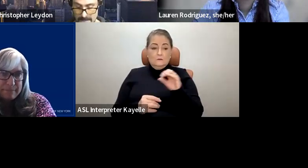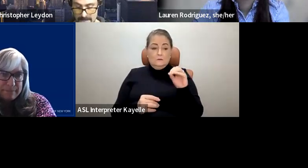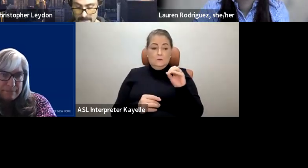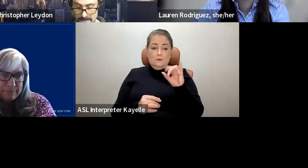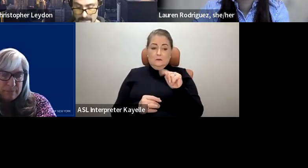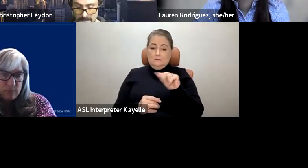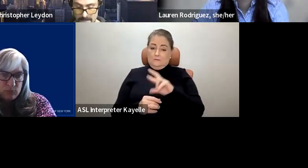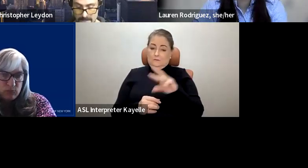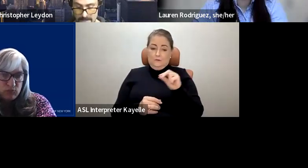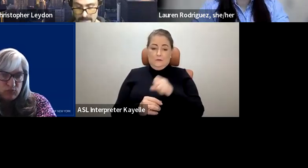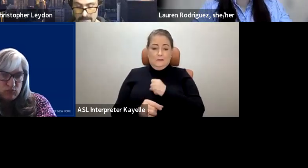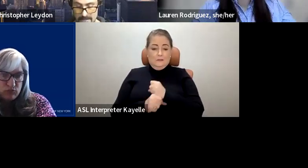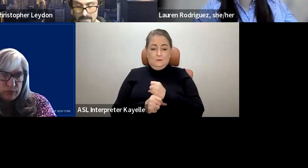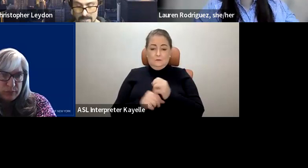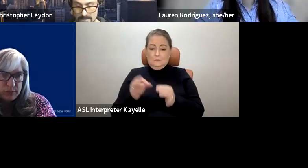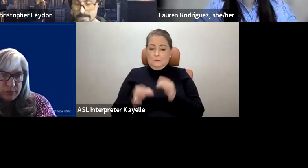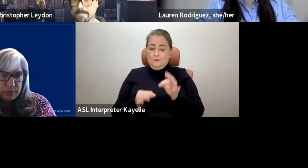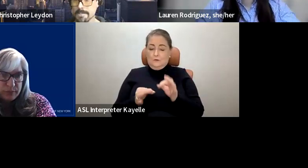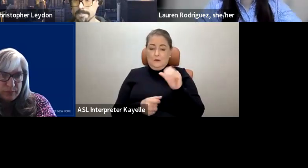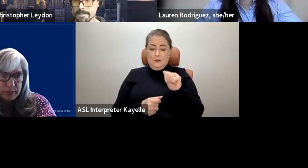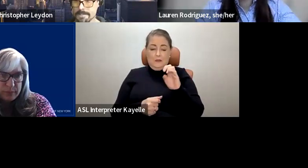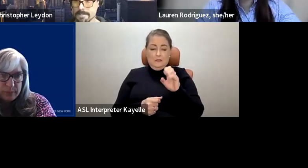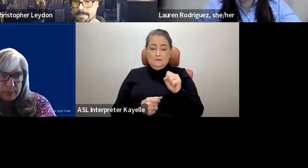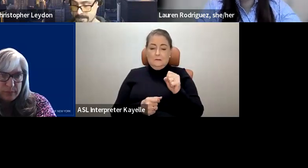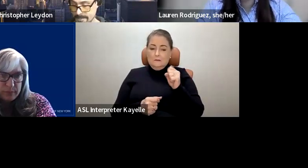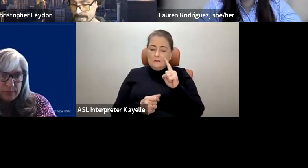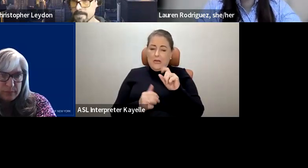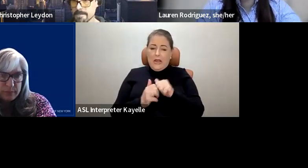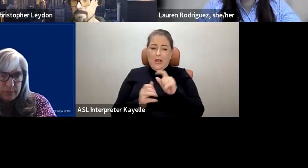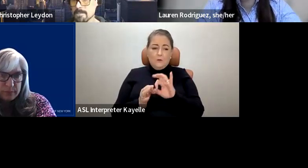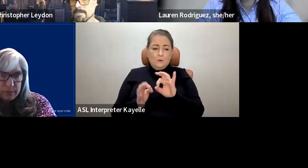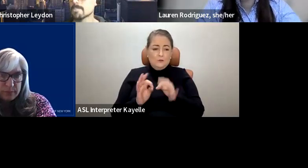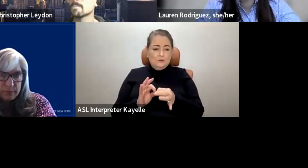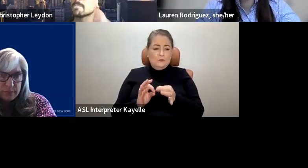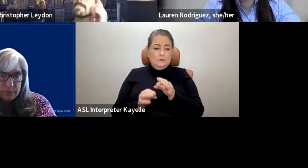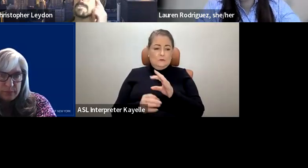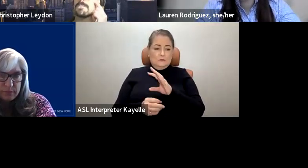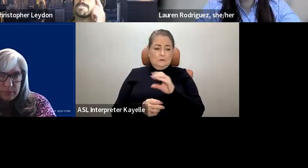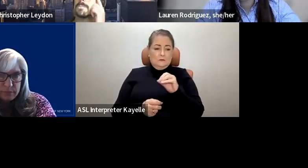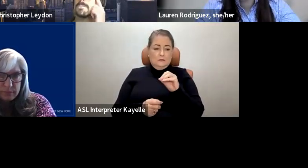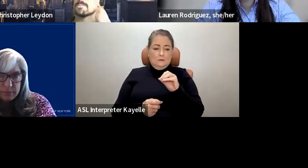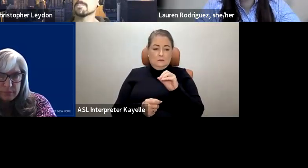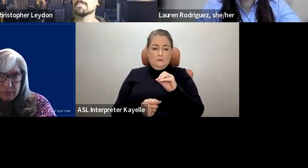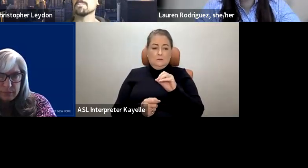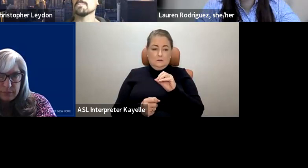30 years of court cases deciding how do you interpret the applicability of the ADA to the digital environment. We've